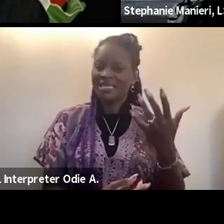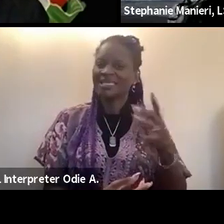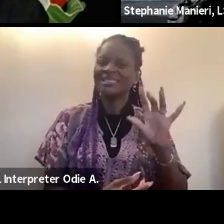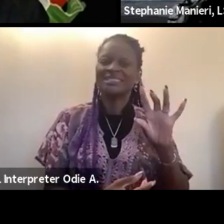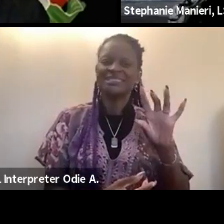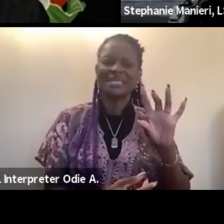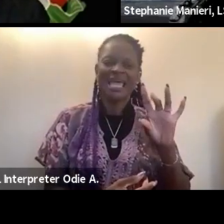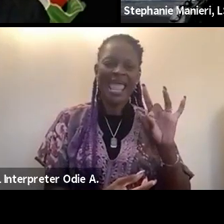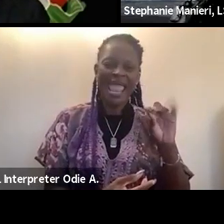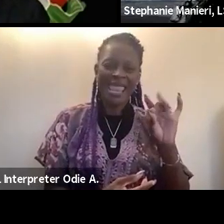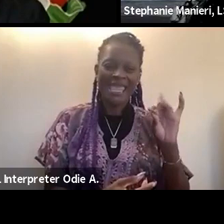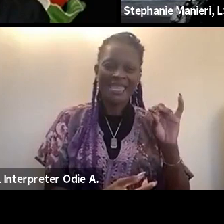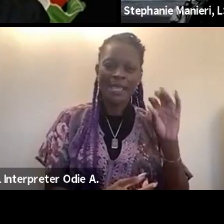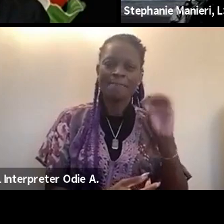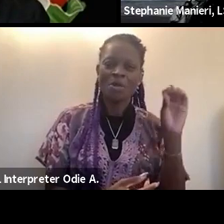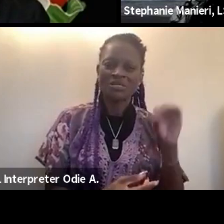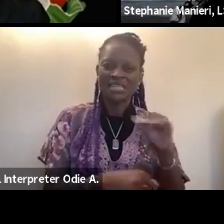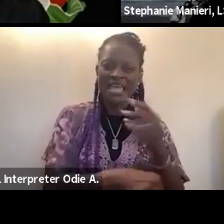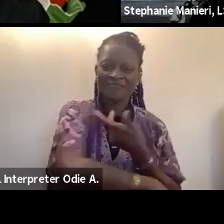These oldest members of our community